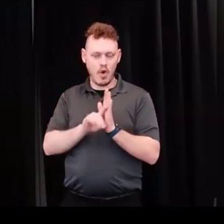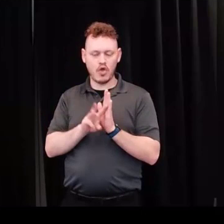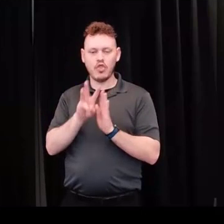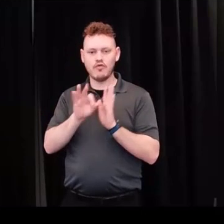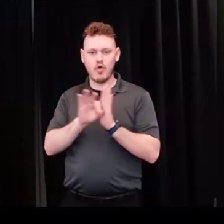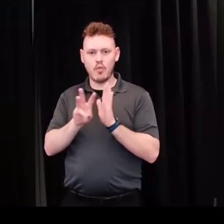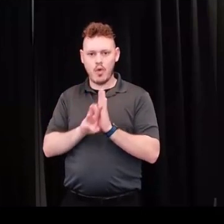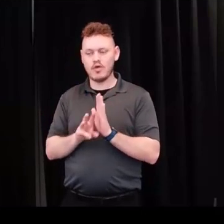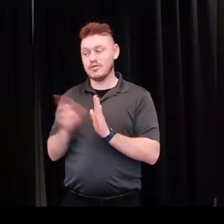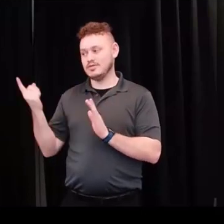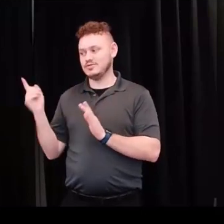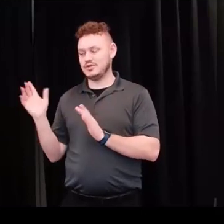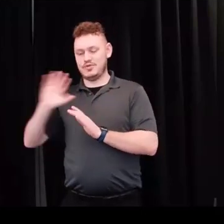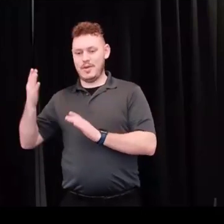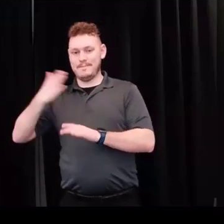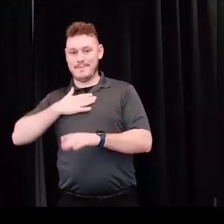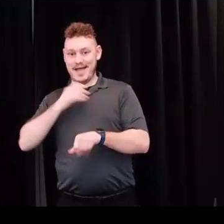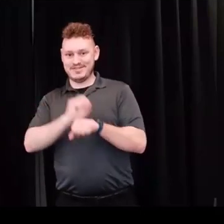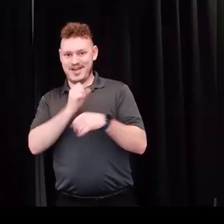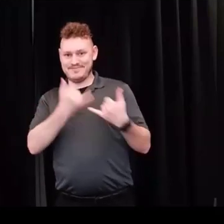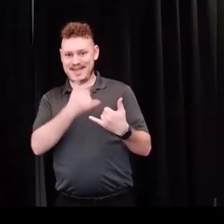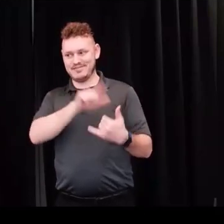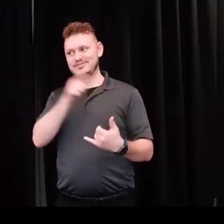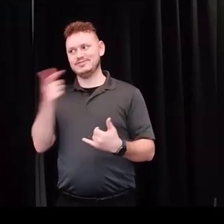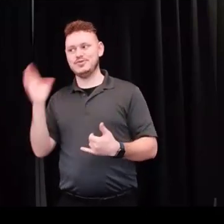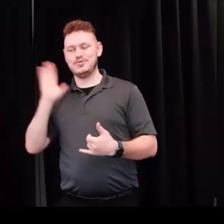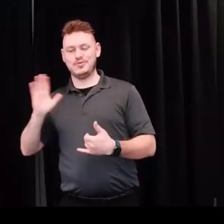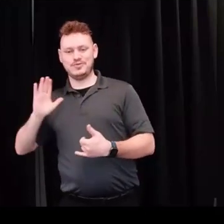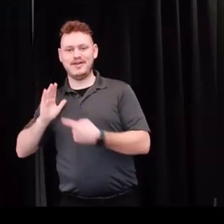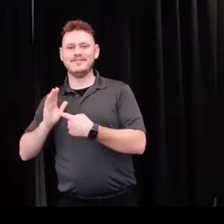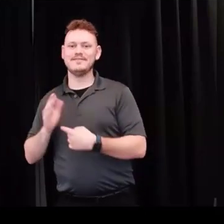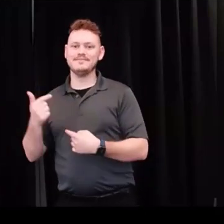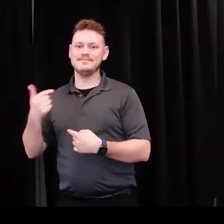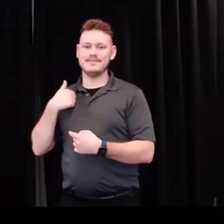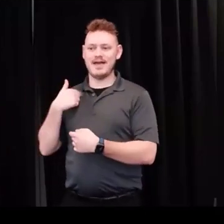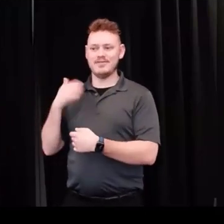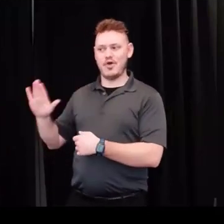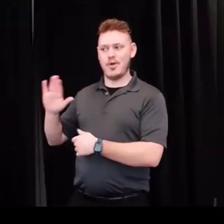have now. I was a general instructional designer and I was like her backup and when she left to